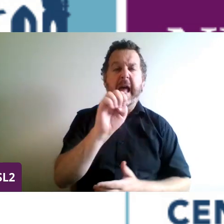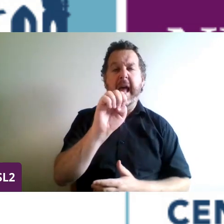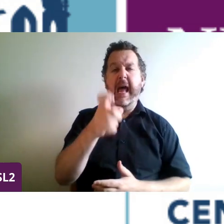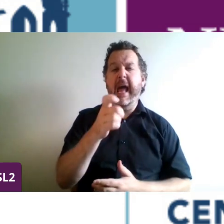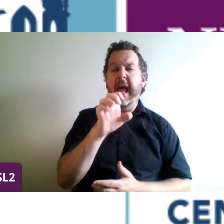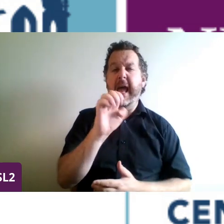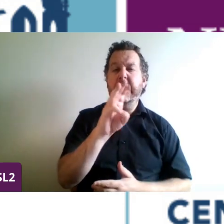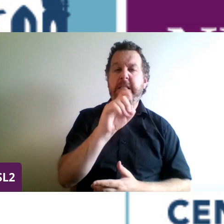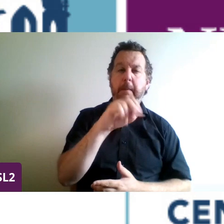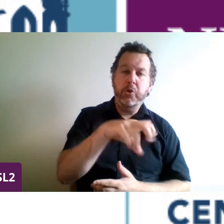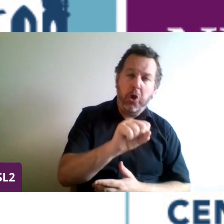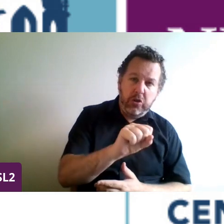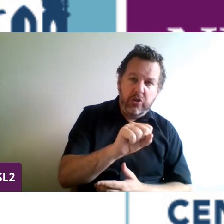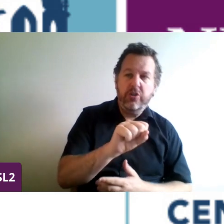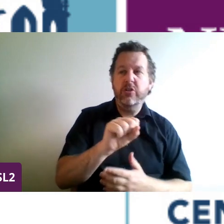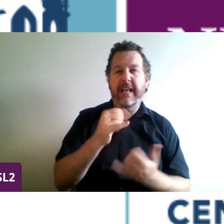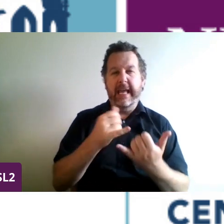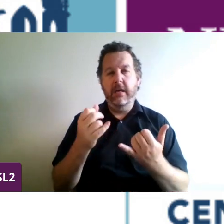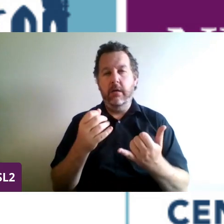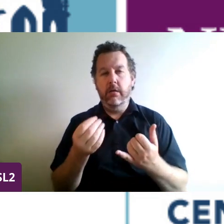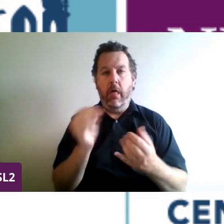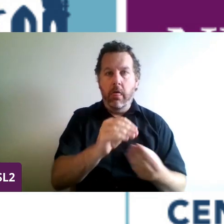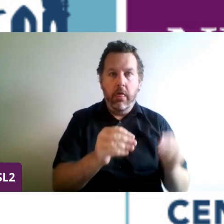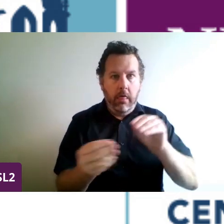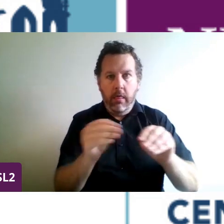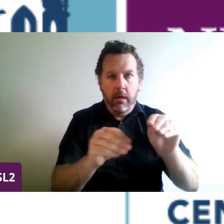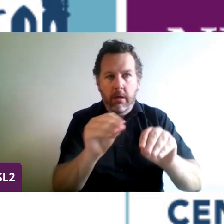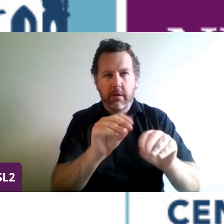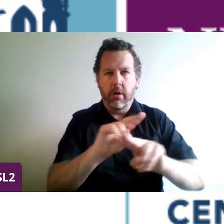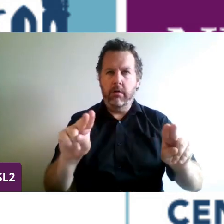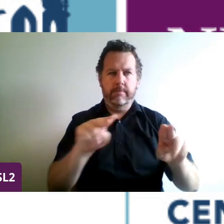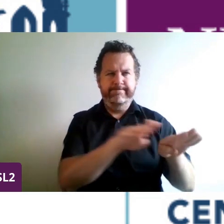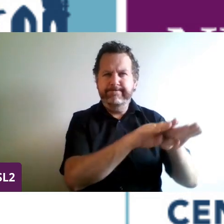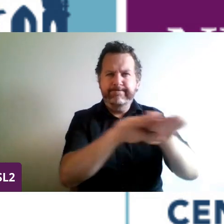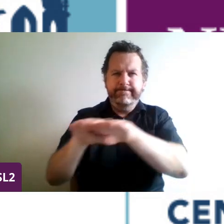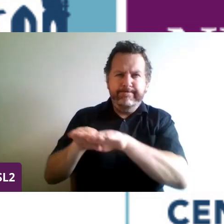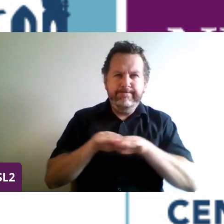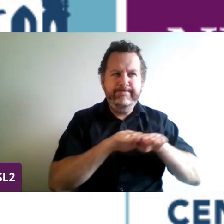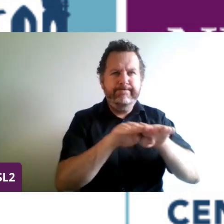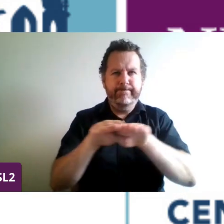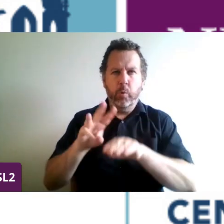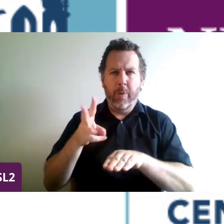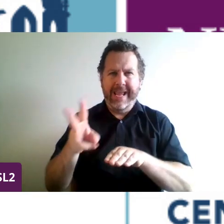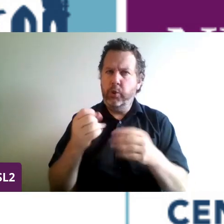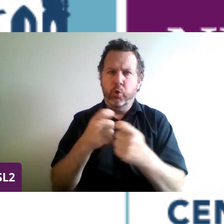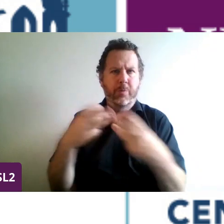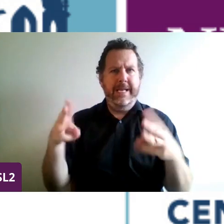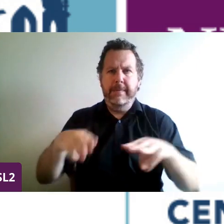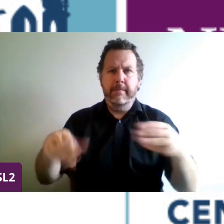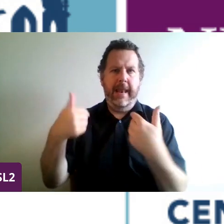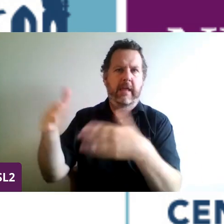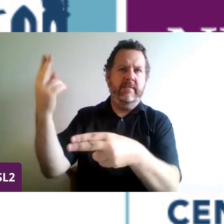We can't just go for these exceptions and patchworks because it leaves too many people out in the cold culturally.